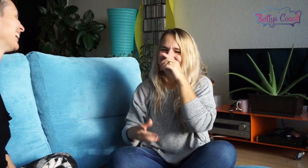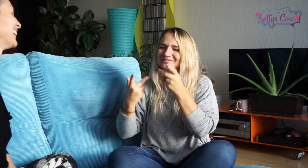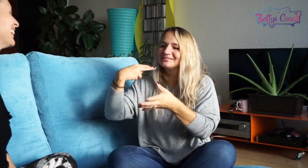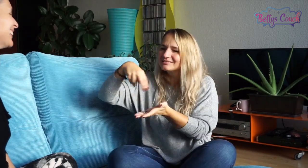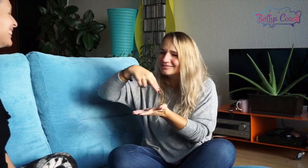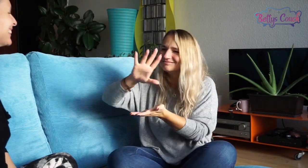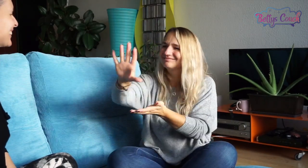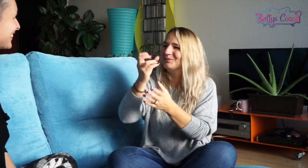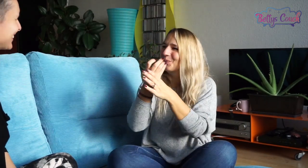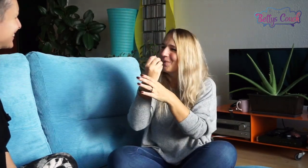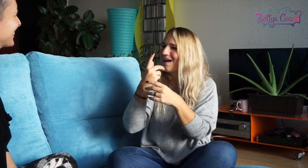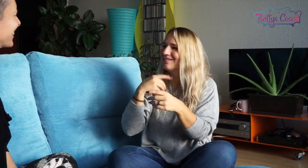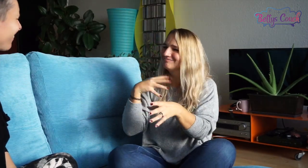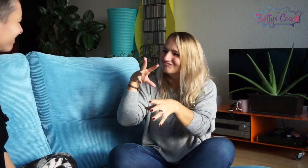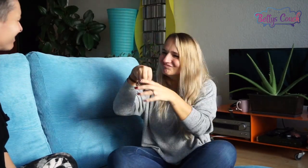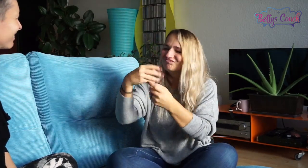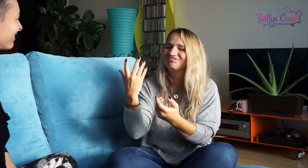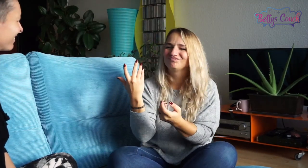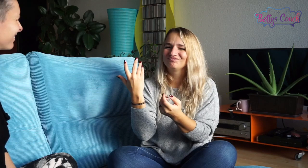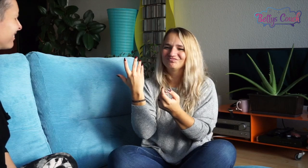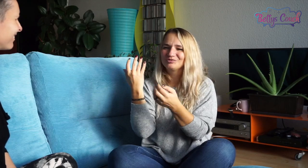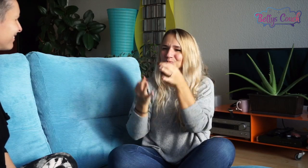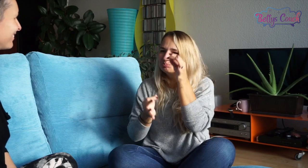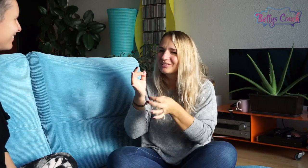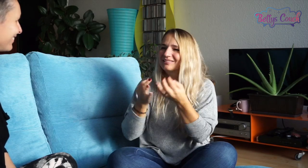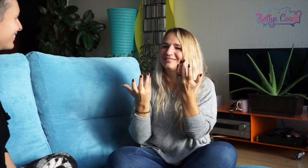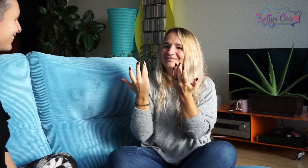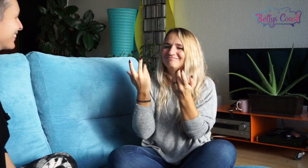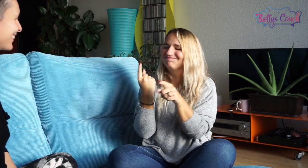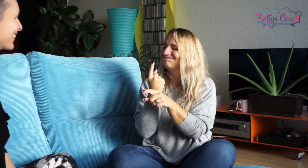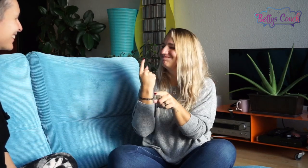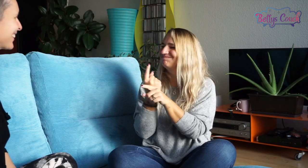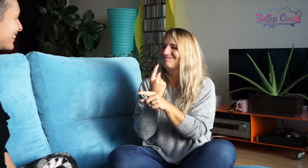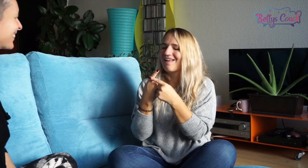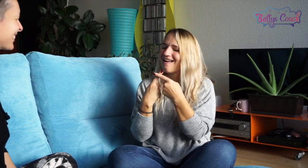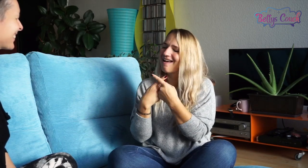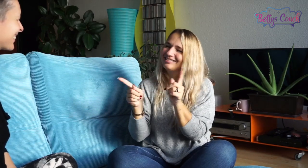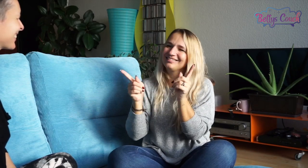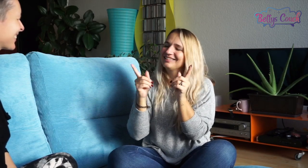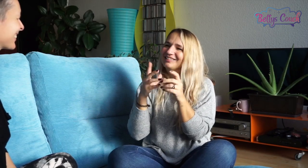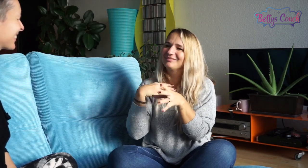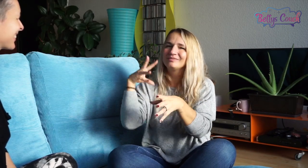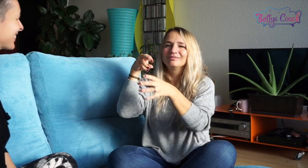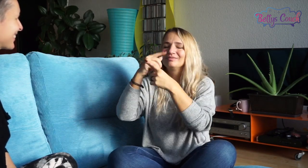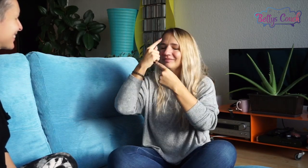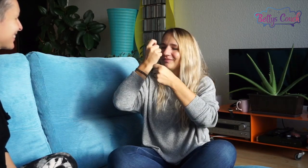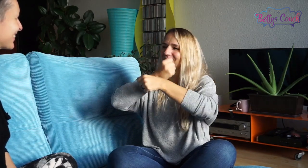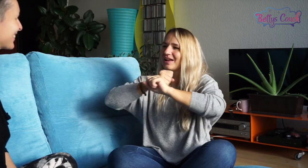To experience their culture, their dance, their plays, it was so different. Simply liberating.